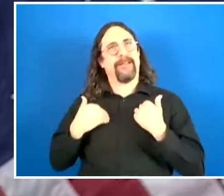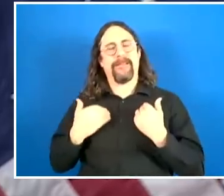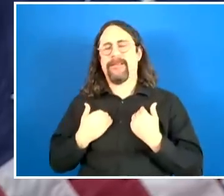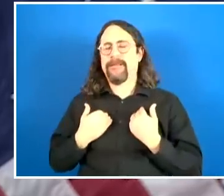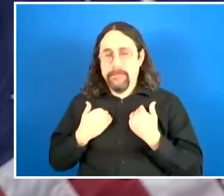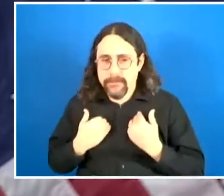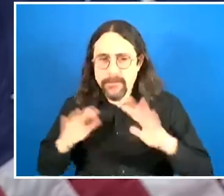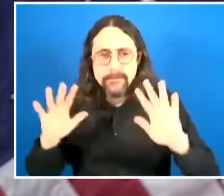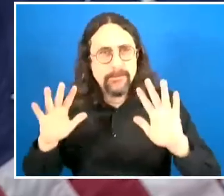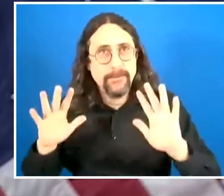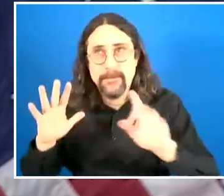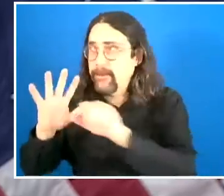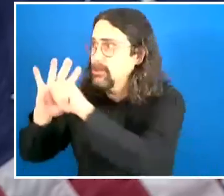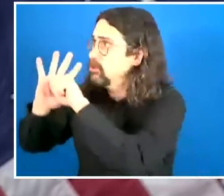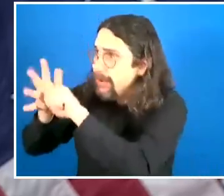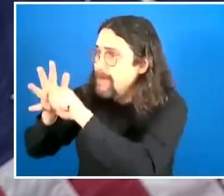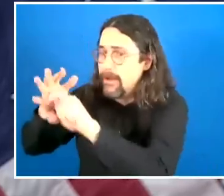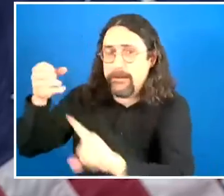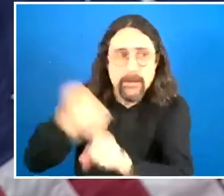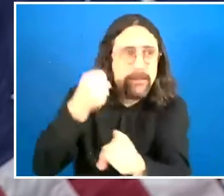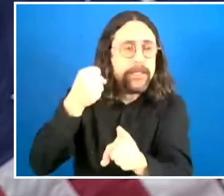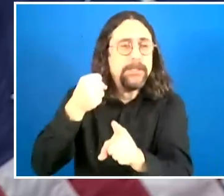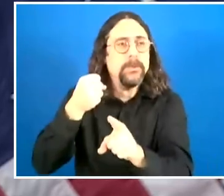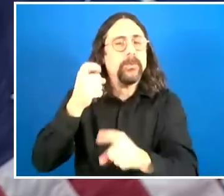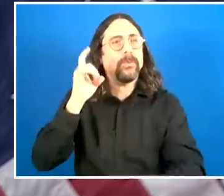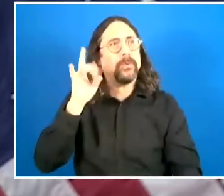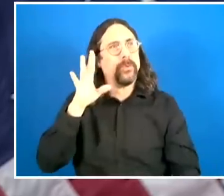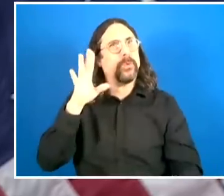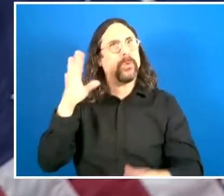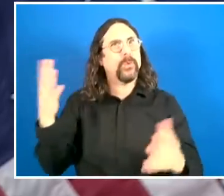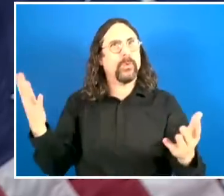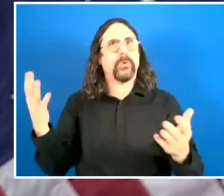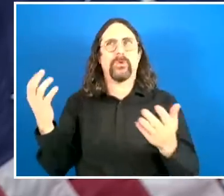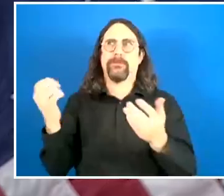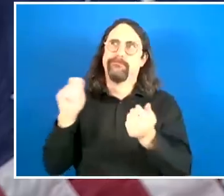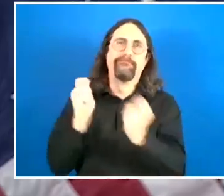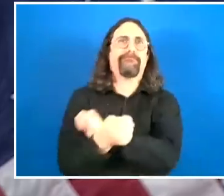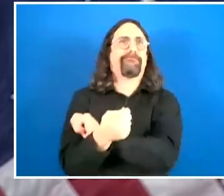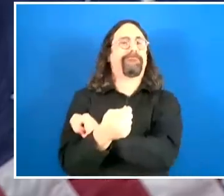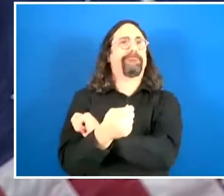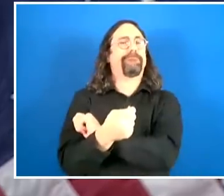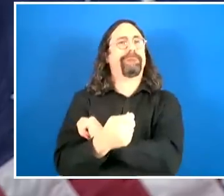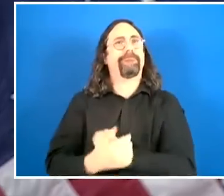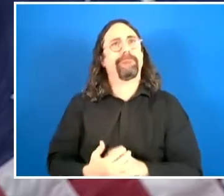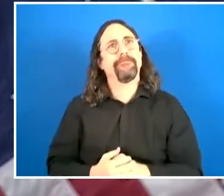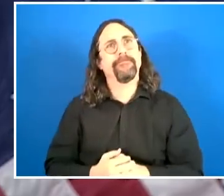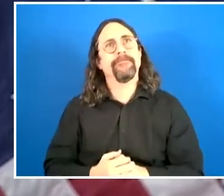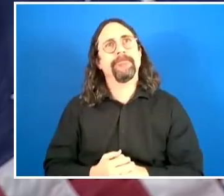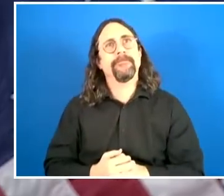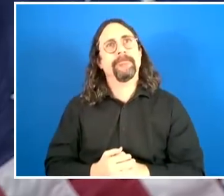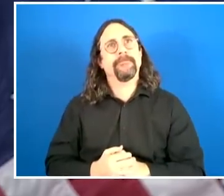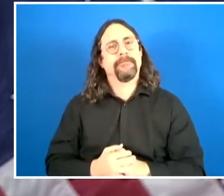MORE FEAR AND CONFUSION AND NAXIYET OABUTHE T FUTURE. I OFTEN REFLECT UPON THE EXPERIENCE I'VE